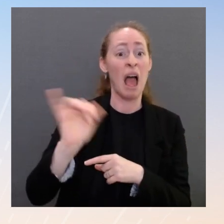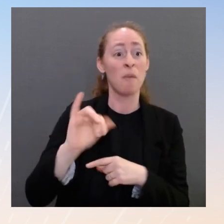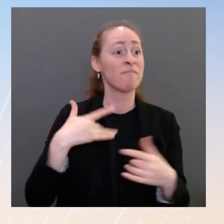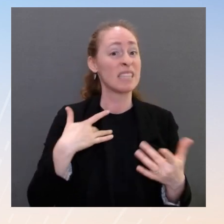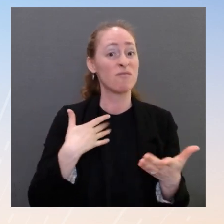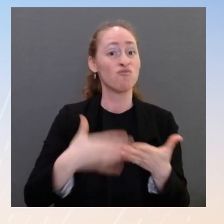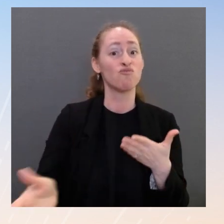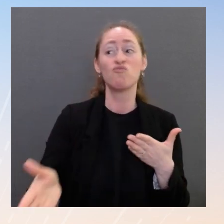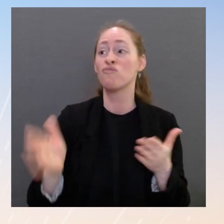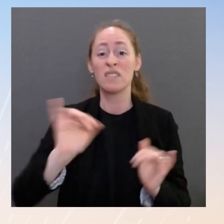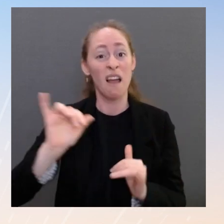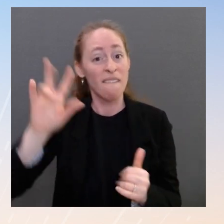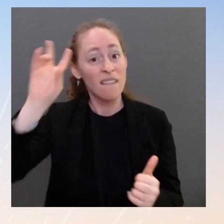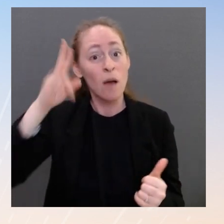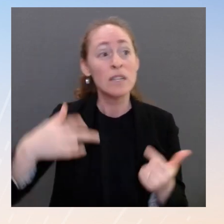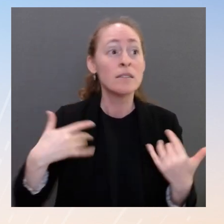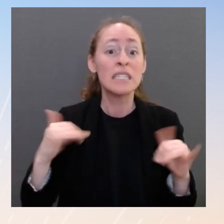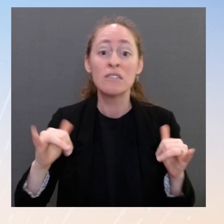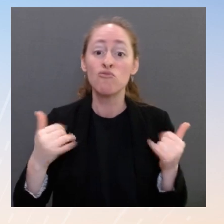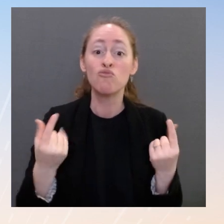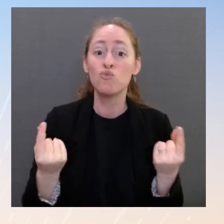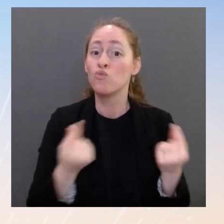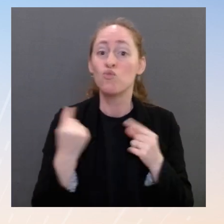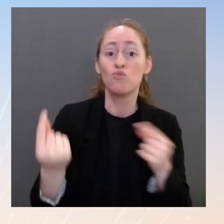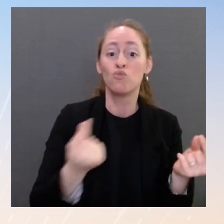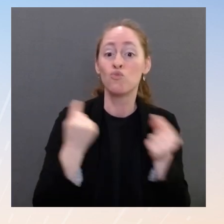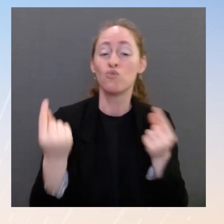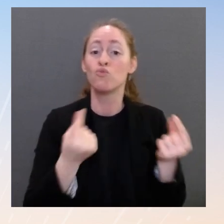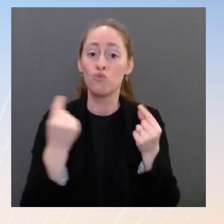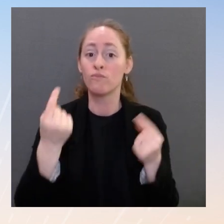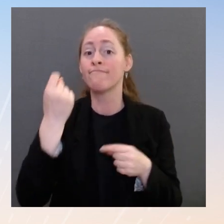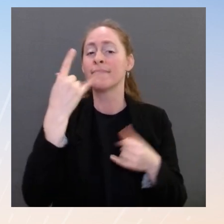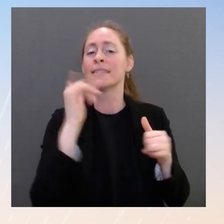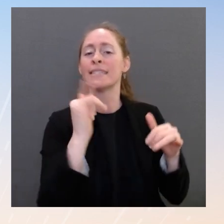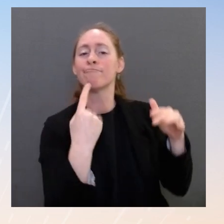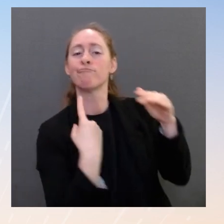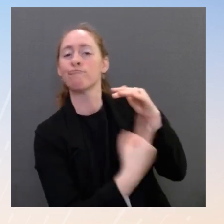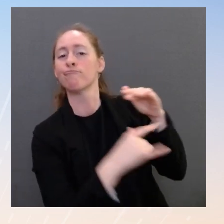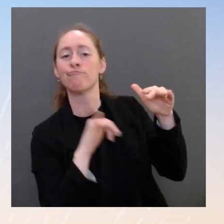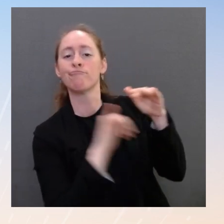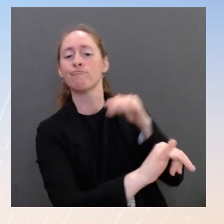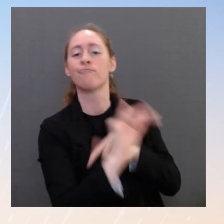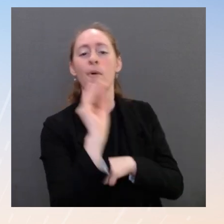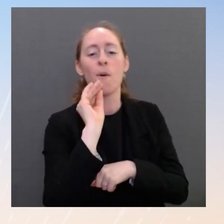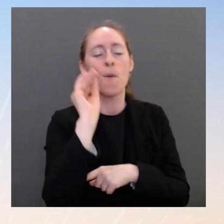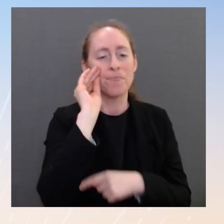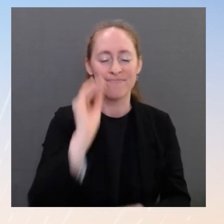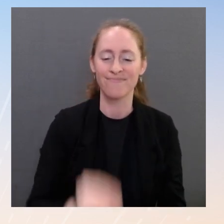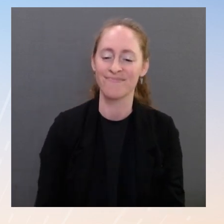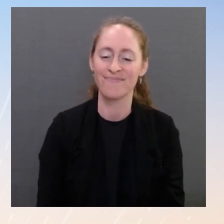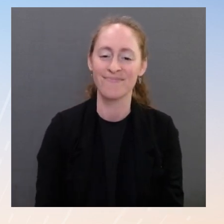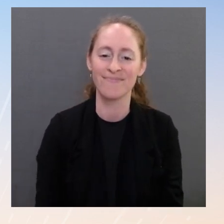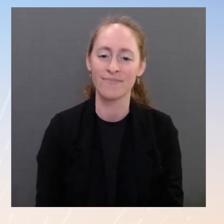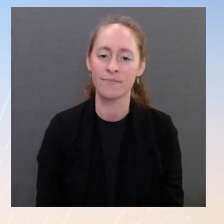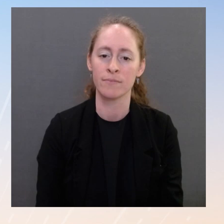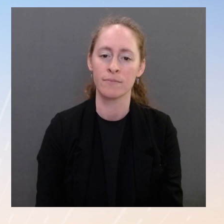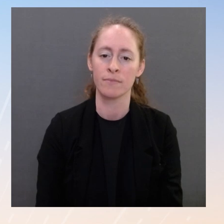the best you can while you're quarantining. Go ahead, Tam. The Press: Yep, thank you. Dr. Fauci said on the PBS NewsHour last night, quote,